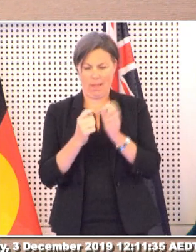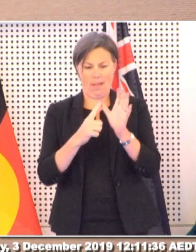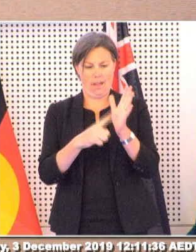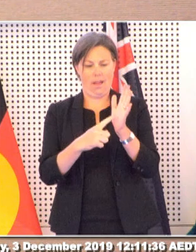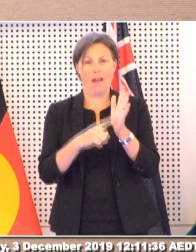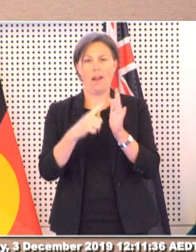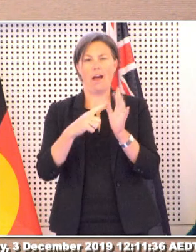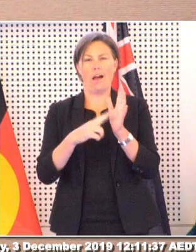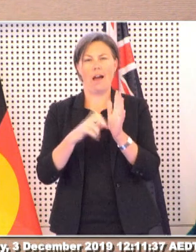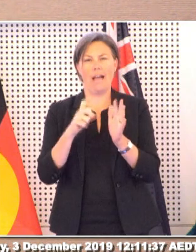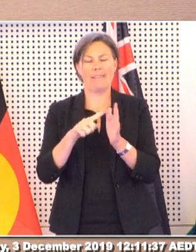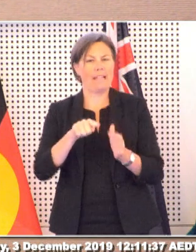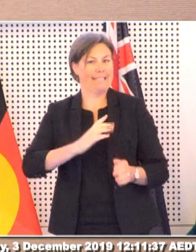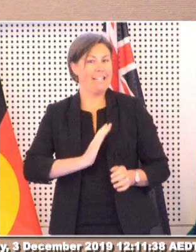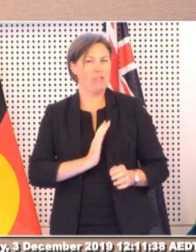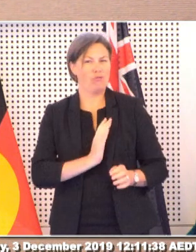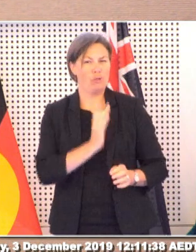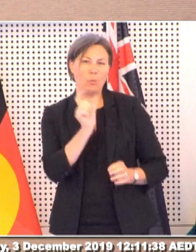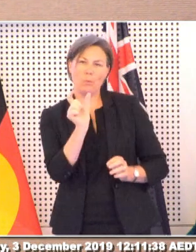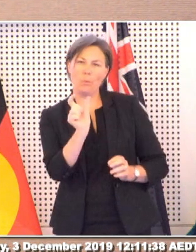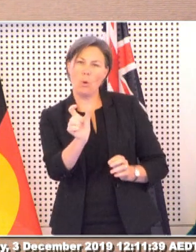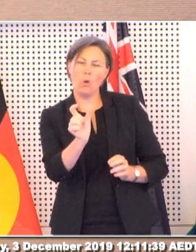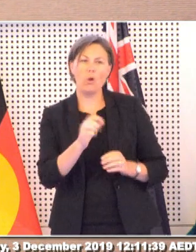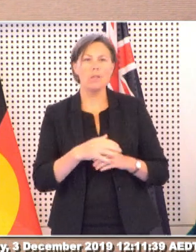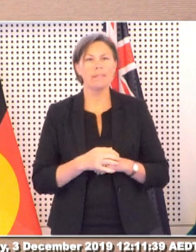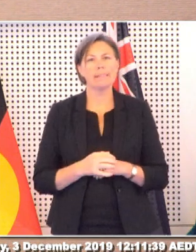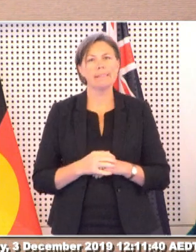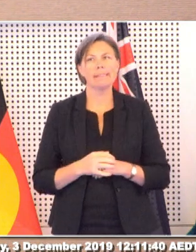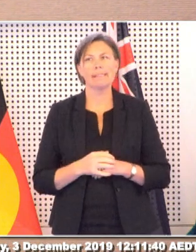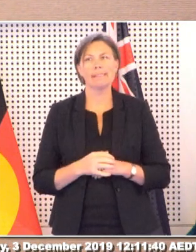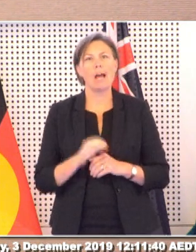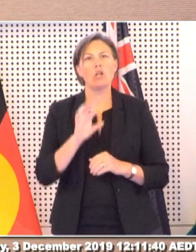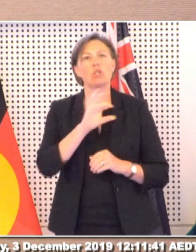because it’s a bit more subtle than the idea of people